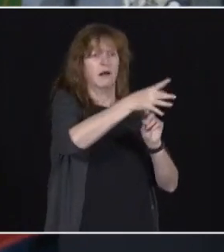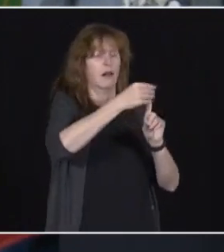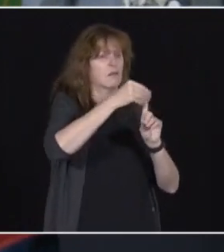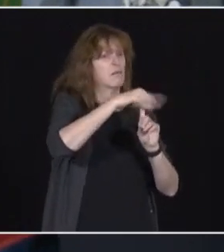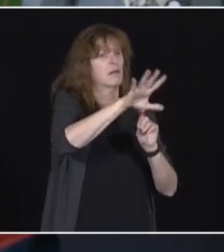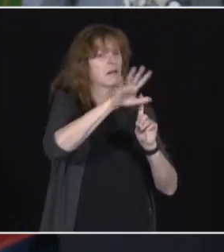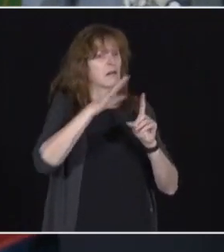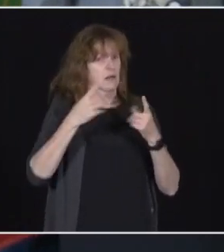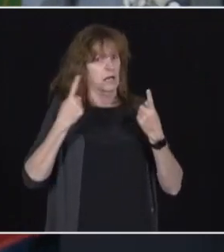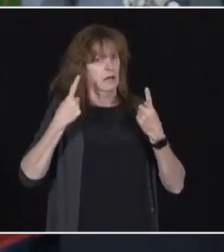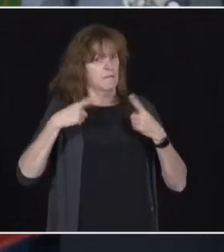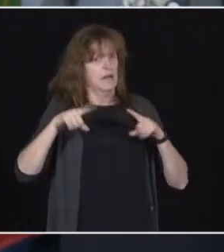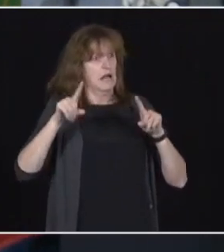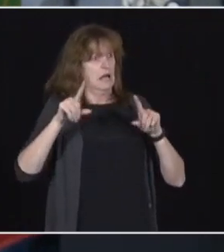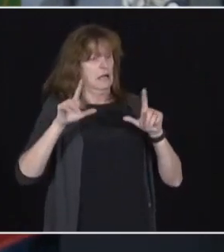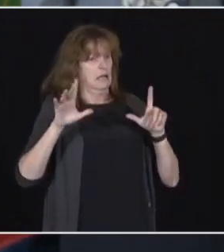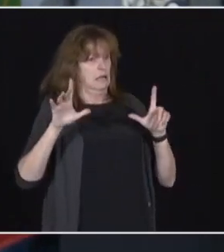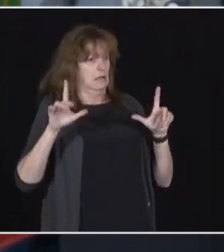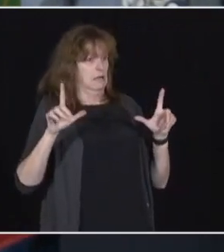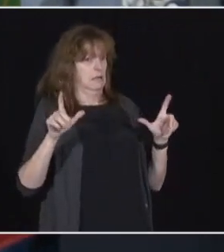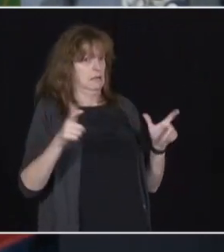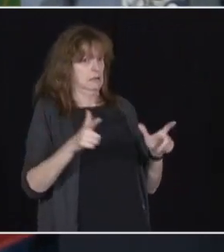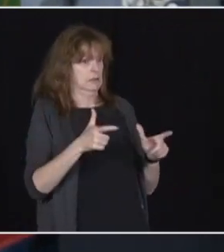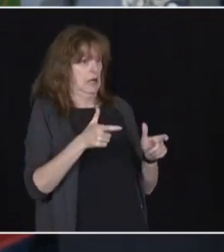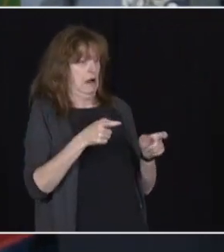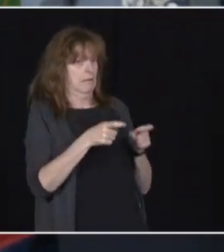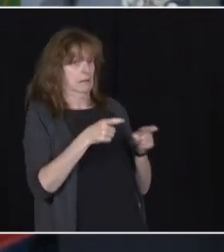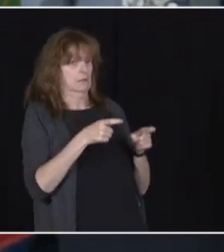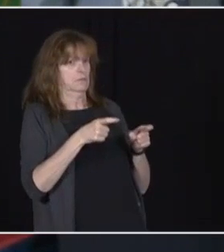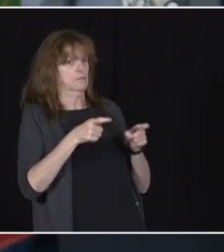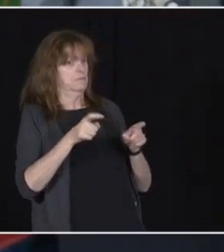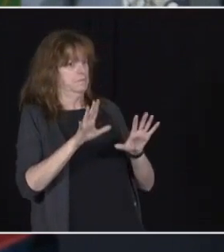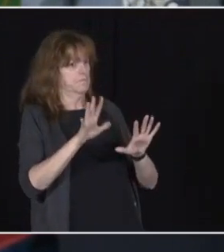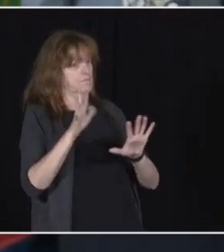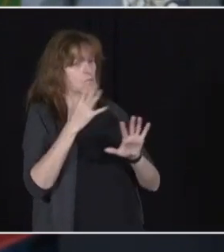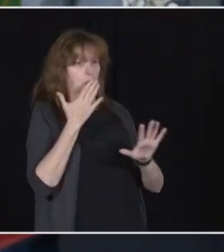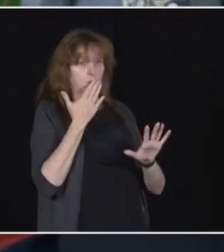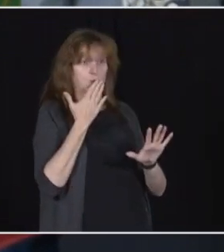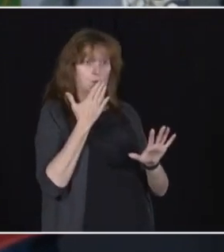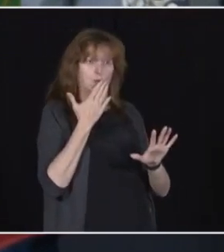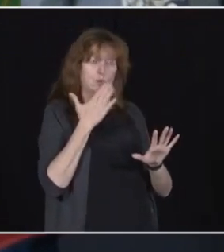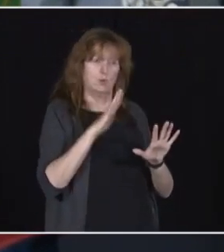It is absolutely critical. We just don't want another outbreak. We are finally